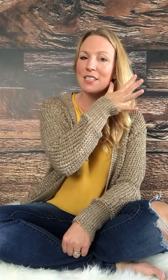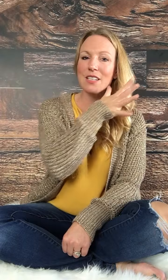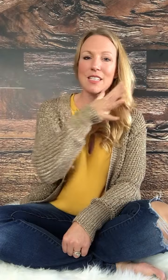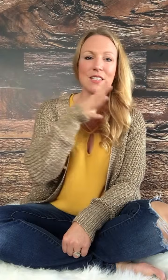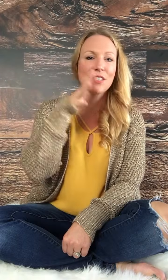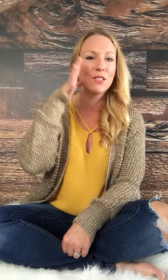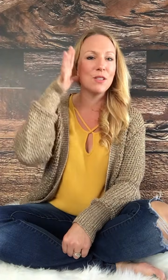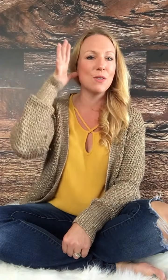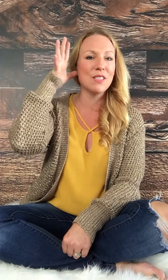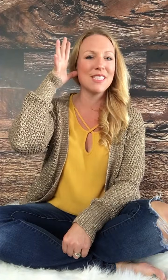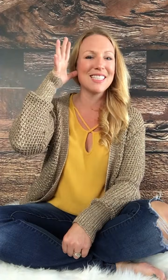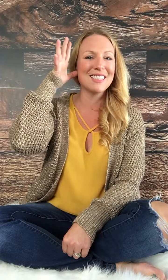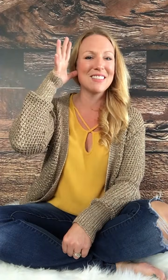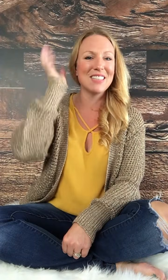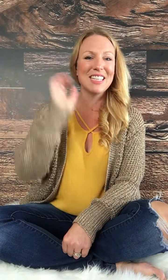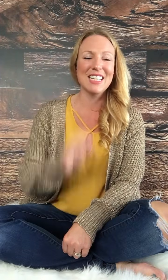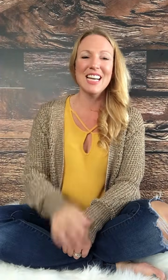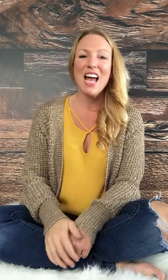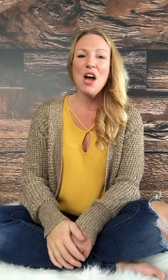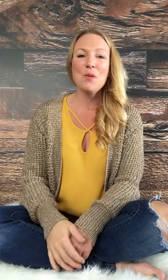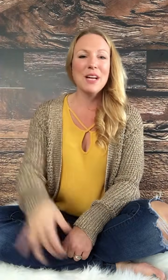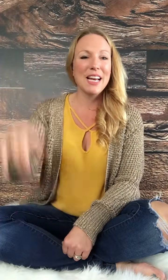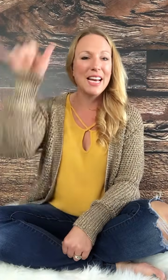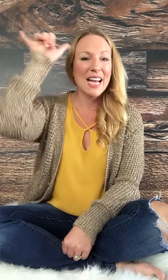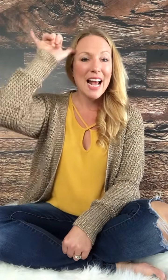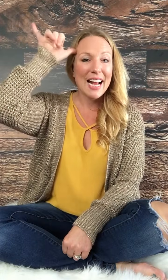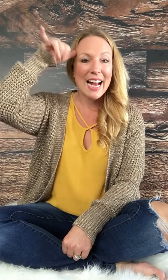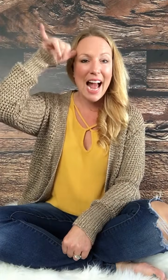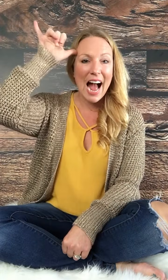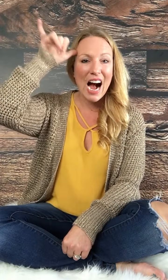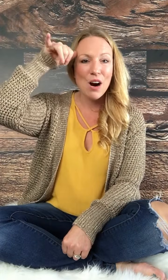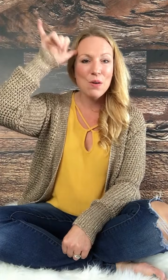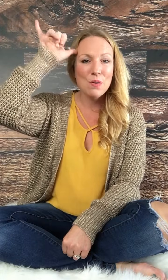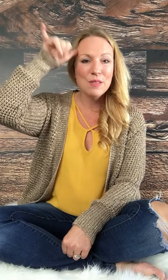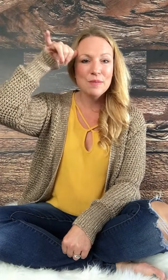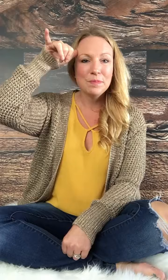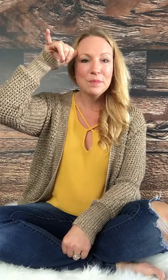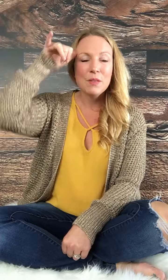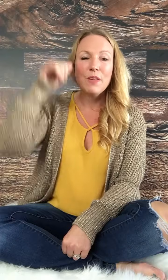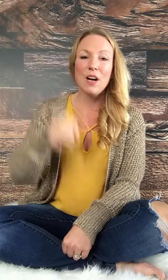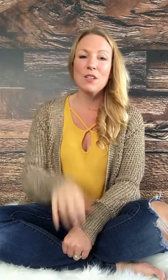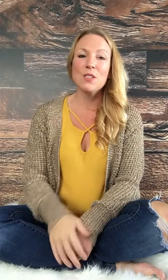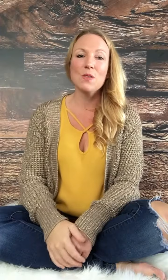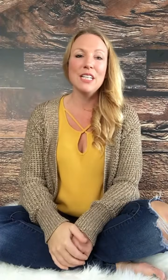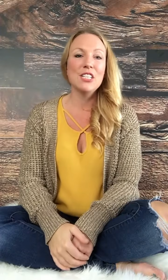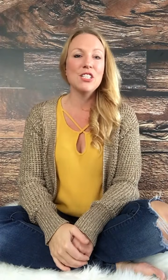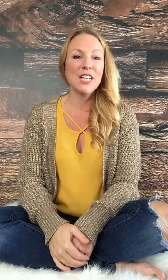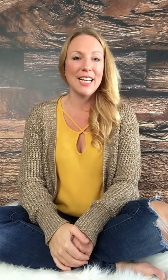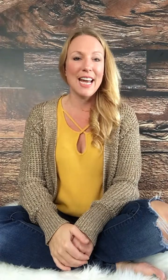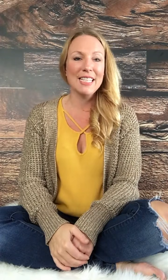under, and it scoots. Very good. We need COW. We also need chicken,